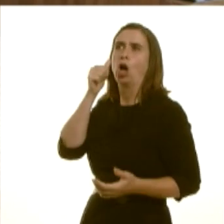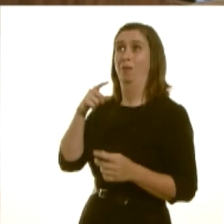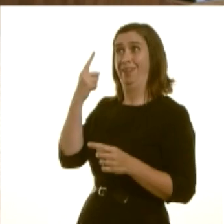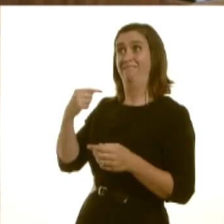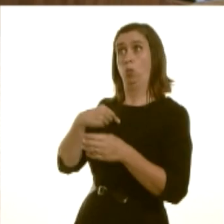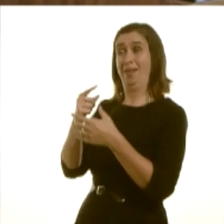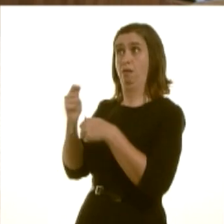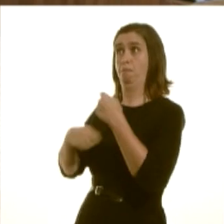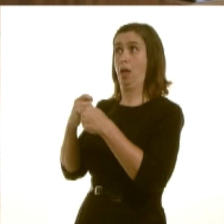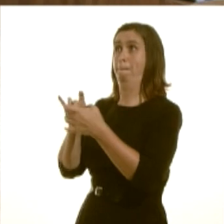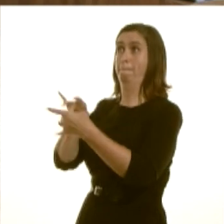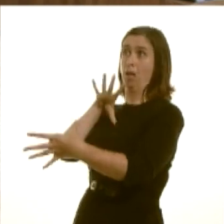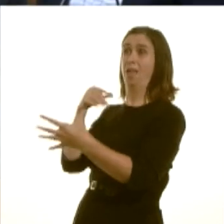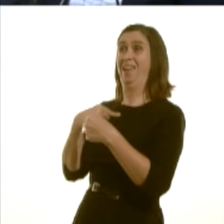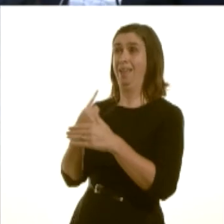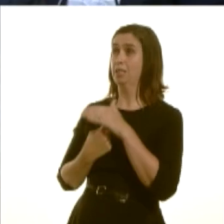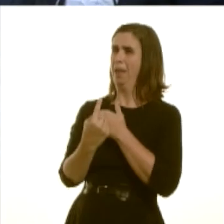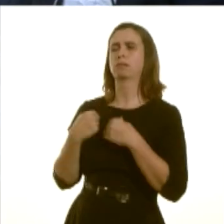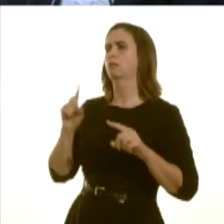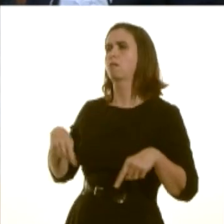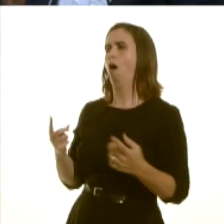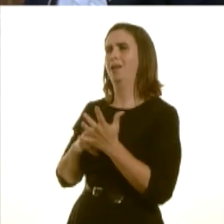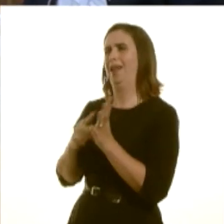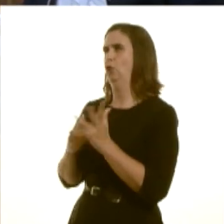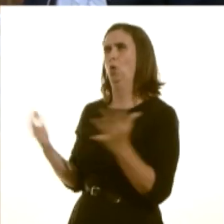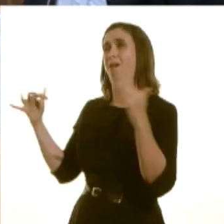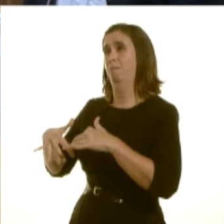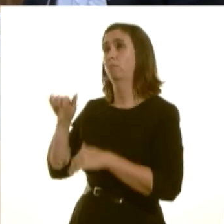if we were not a part of the UK, and nor would we have received the same level of publicity—that